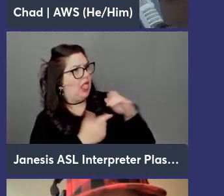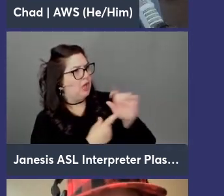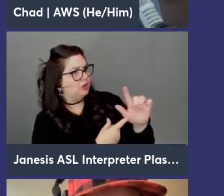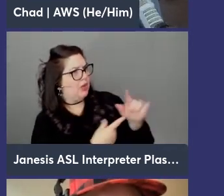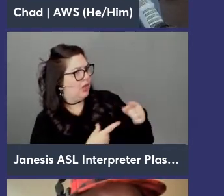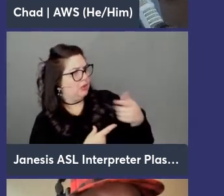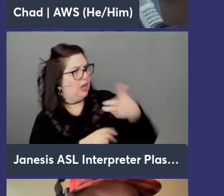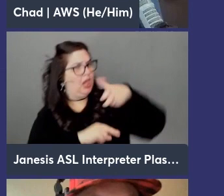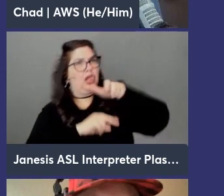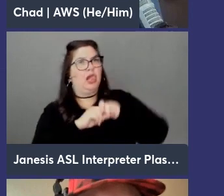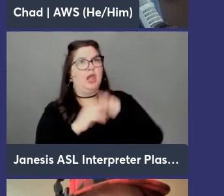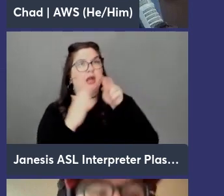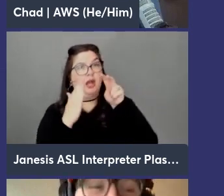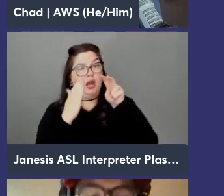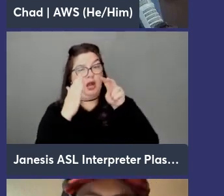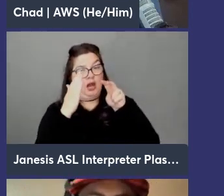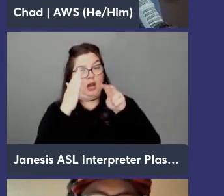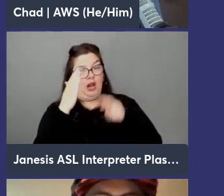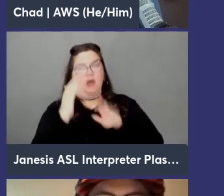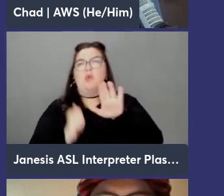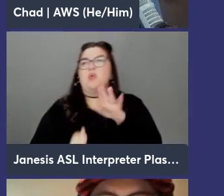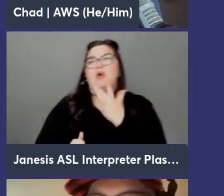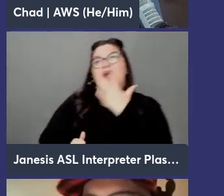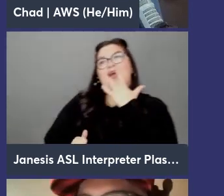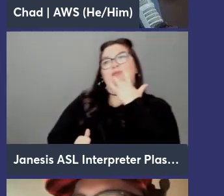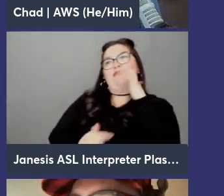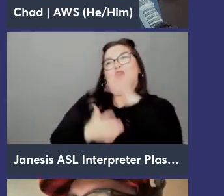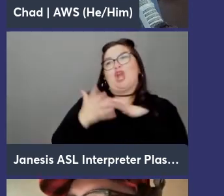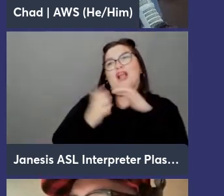I'm a CloudWatch person, but CloudTrail is also fine.